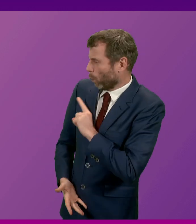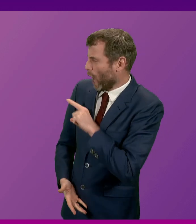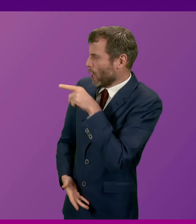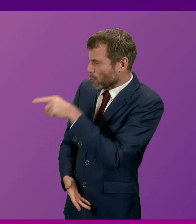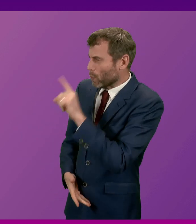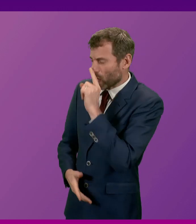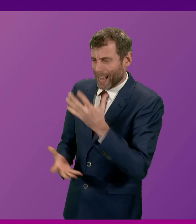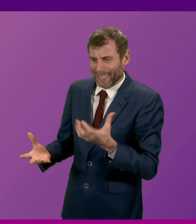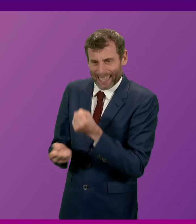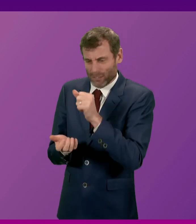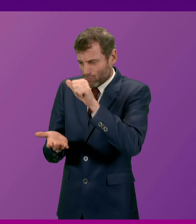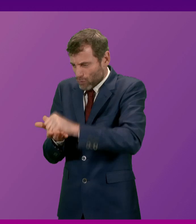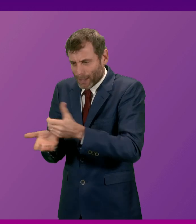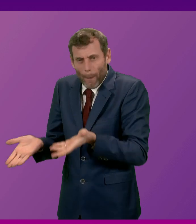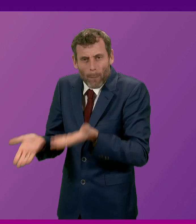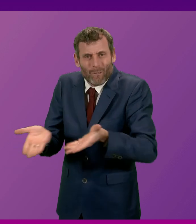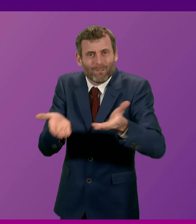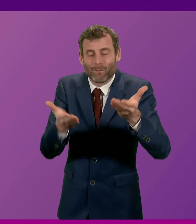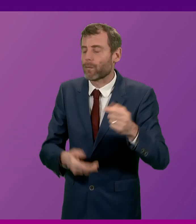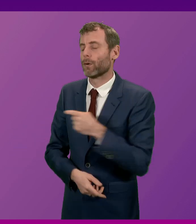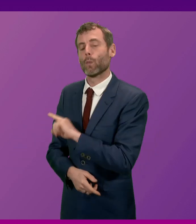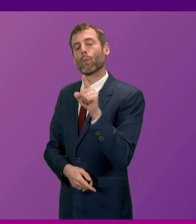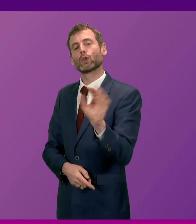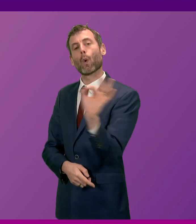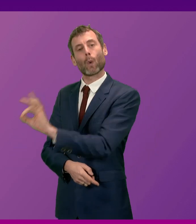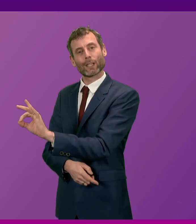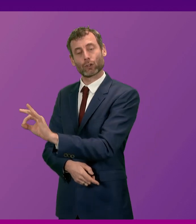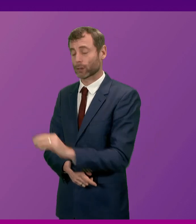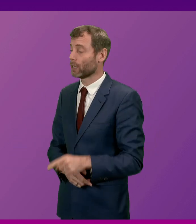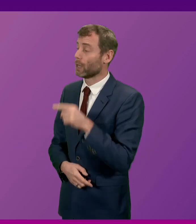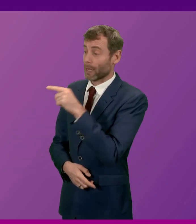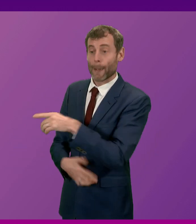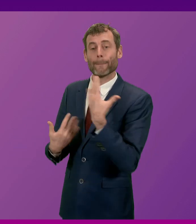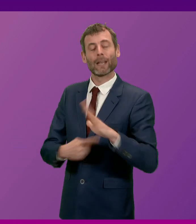John Swinney has wasted £1 million of taxpayers’ money and he has broken promise after promise.